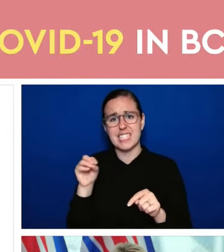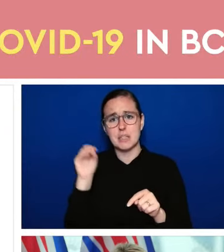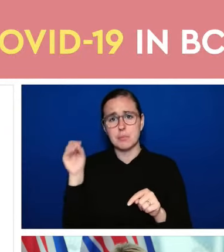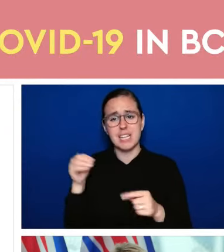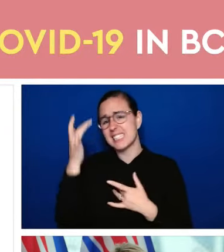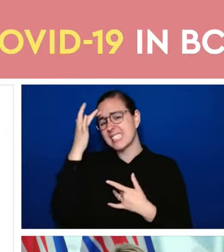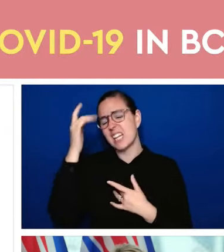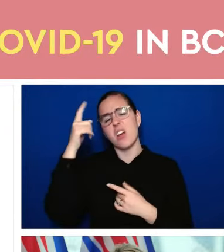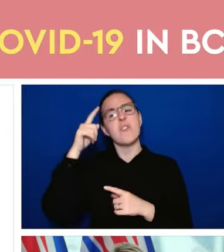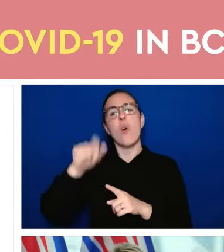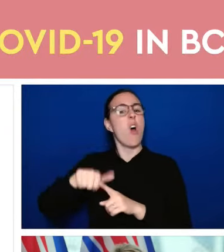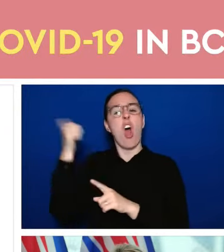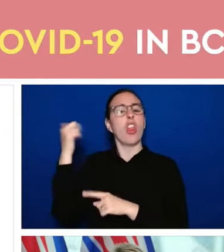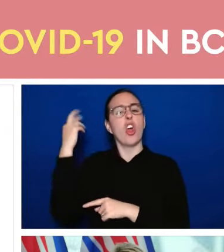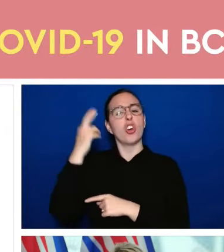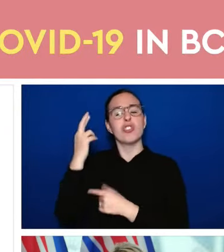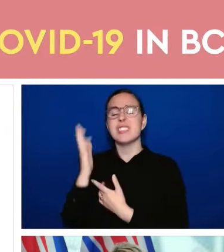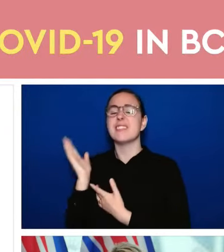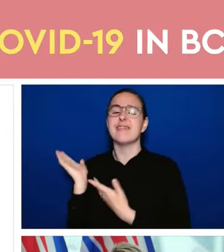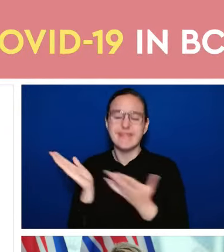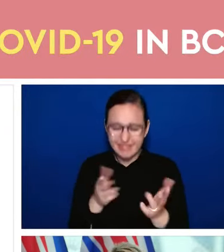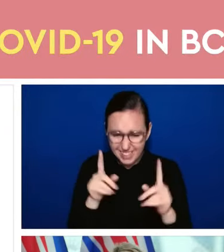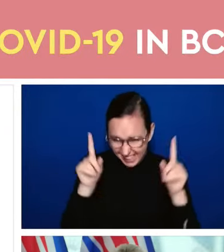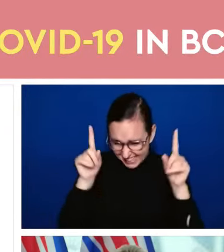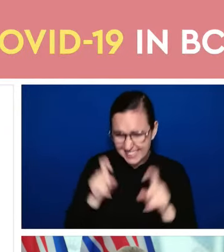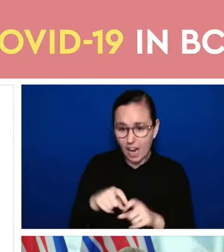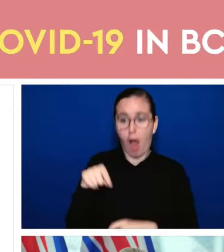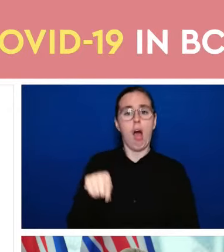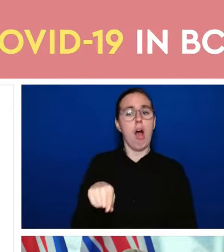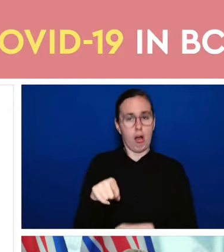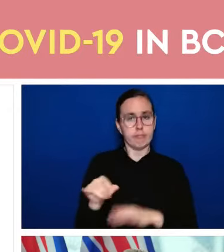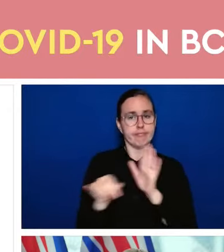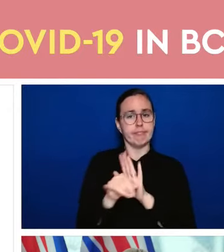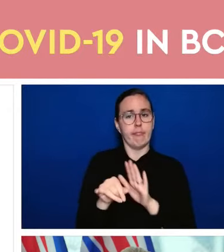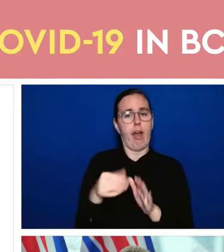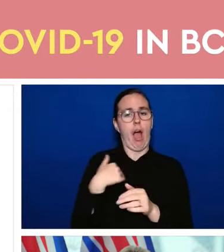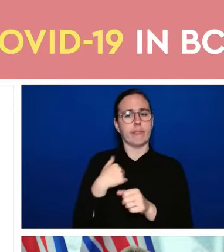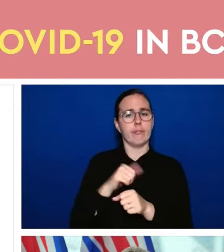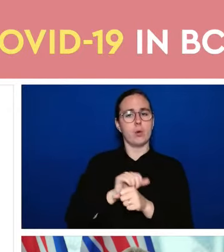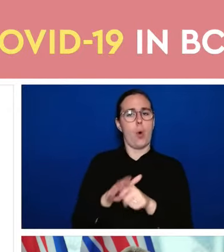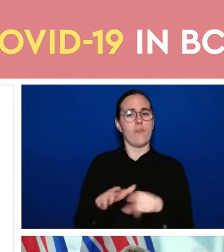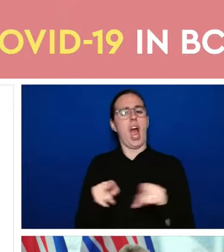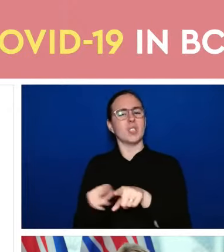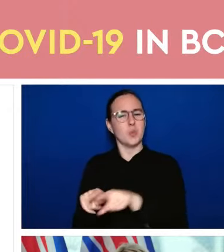change in how we are looking at people who've died with a pop.